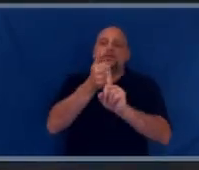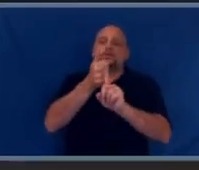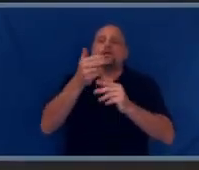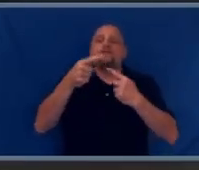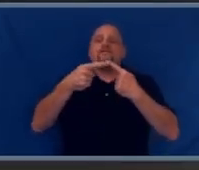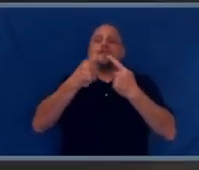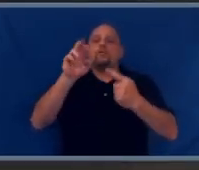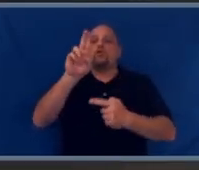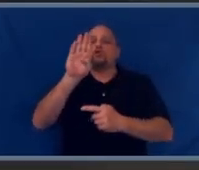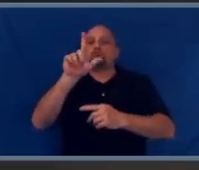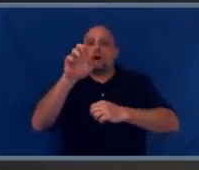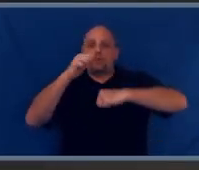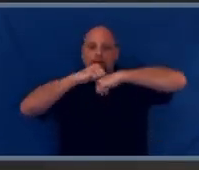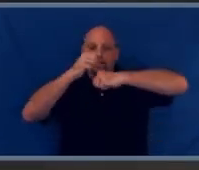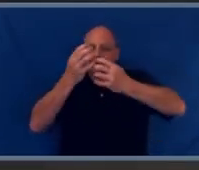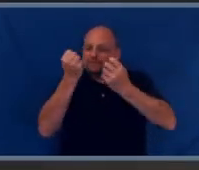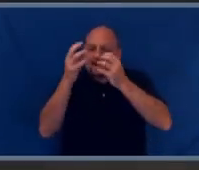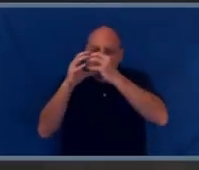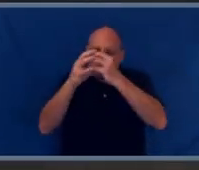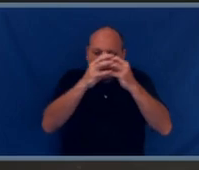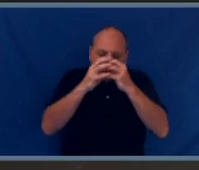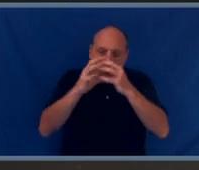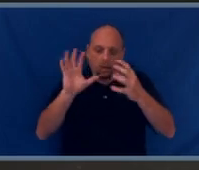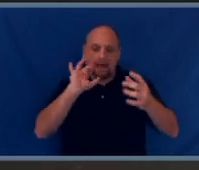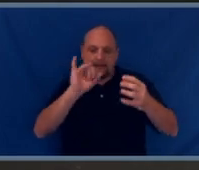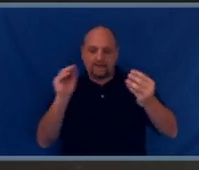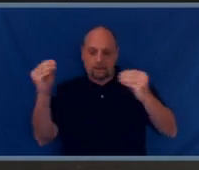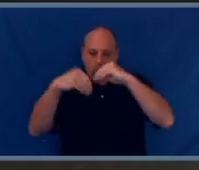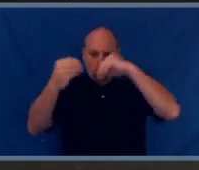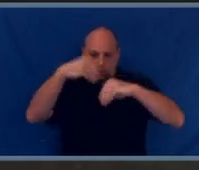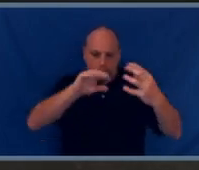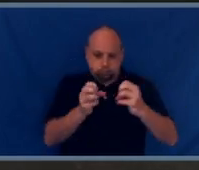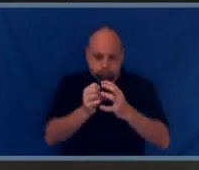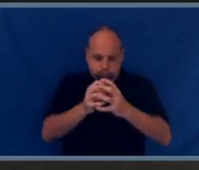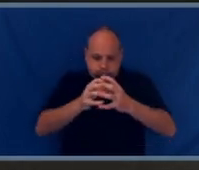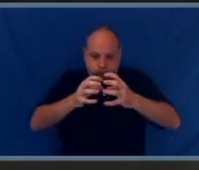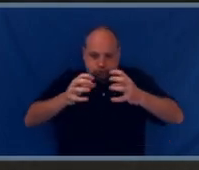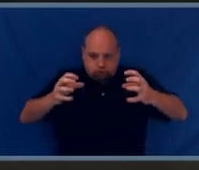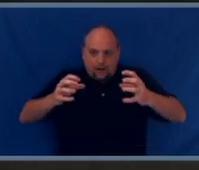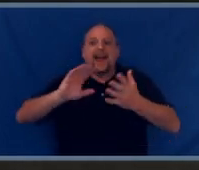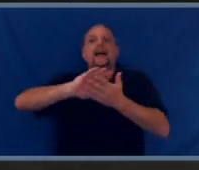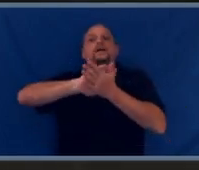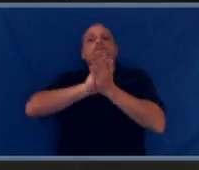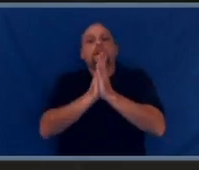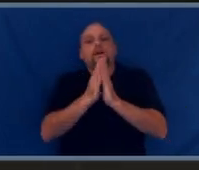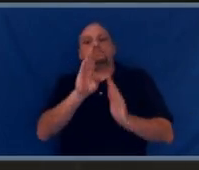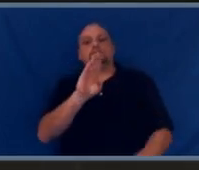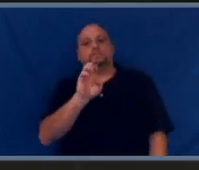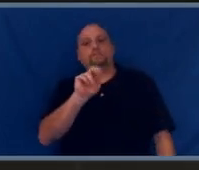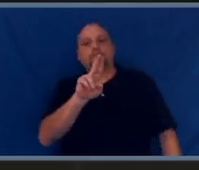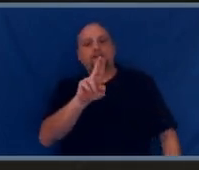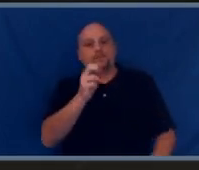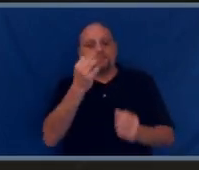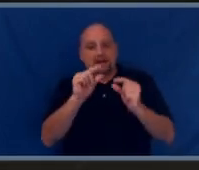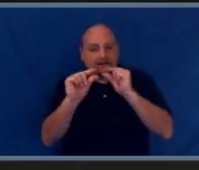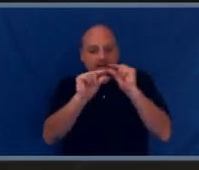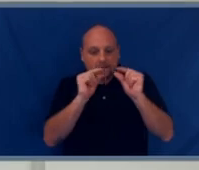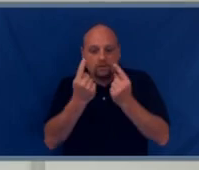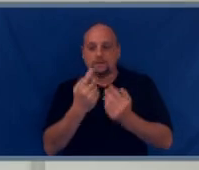ACCUMULATED FROM THE FRAGMENTS OF A GIANT IMPACT. SO BY SENDING BEN U, WE GET